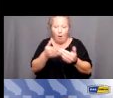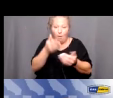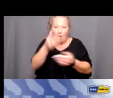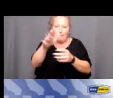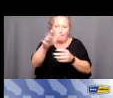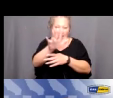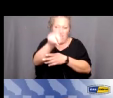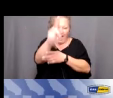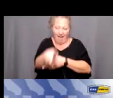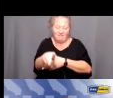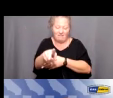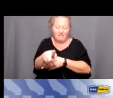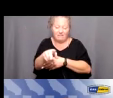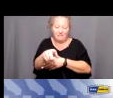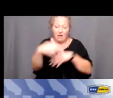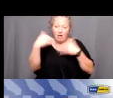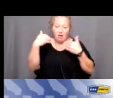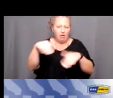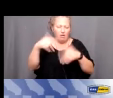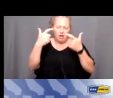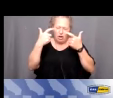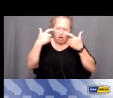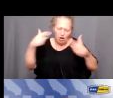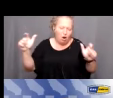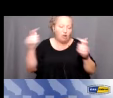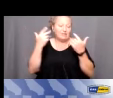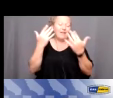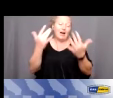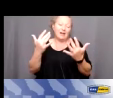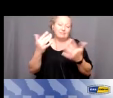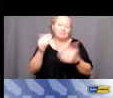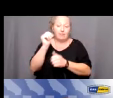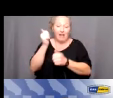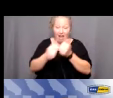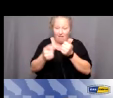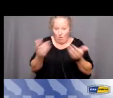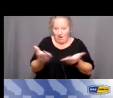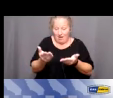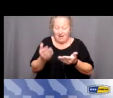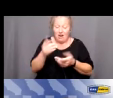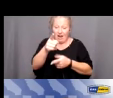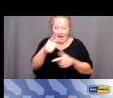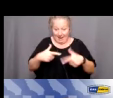These fires were just so large i'm sure everyone on this call. I'm sure if you have been